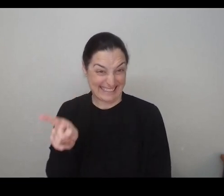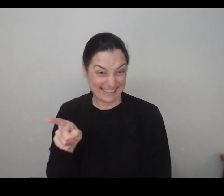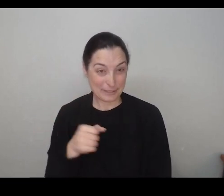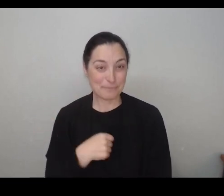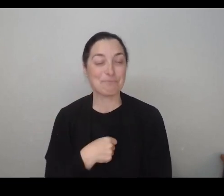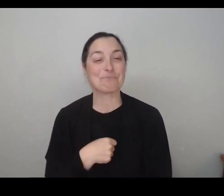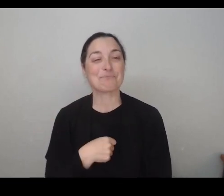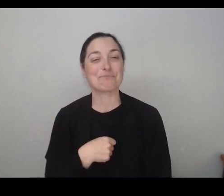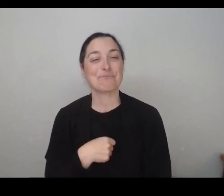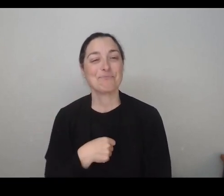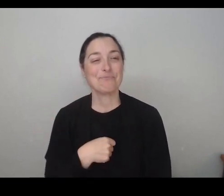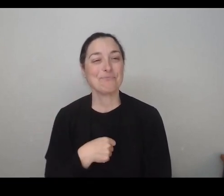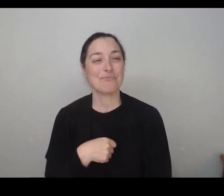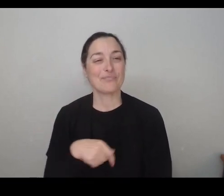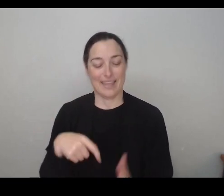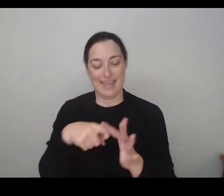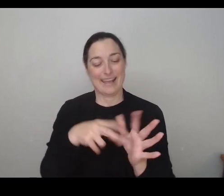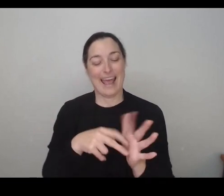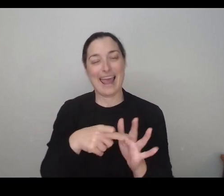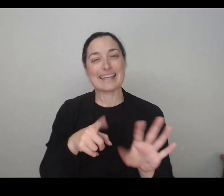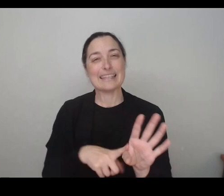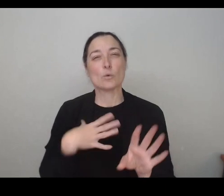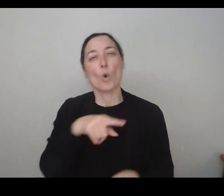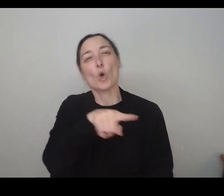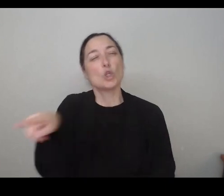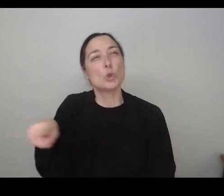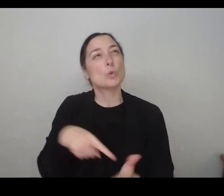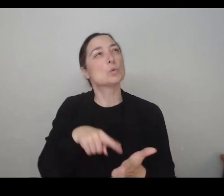And for Kanaky, he wanted to question this prominence